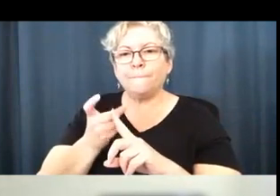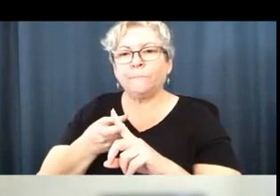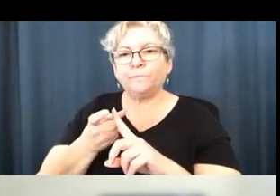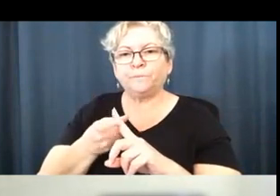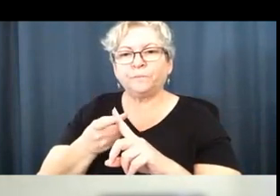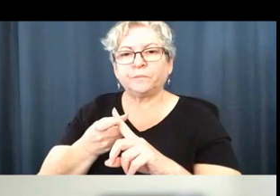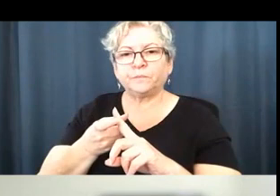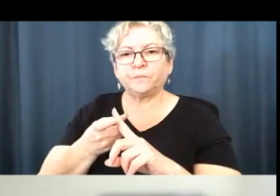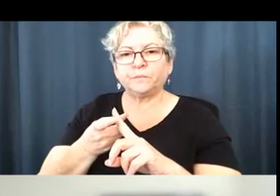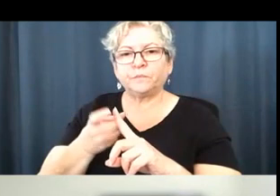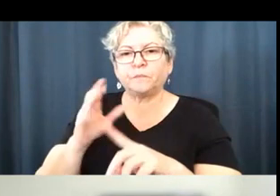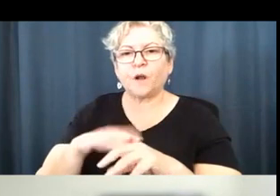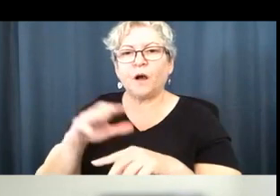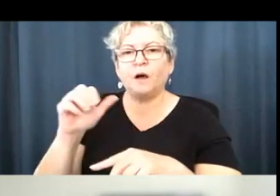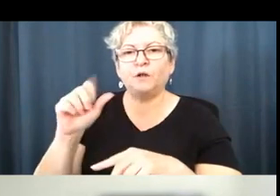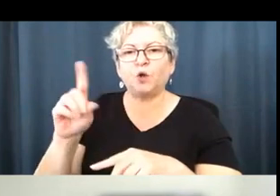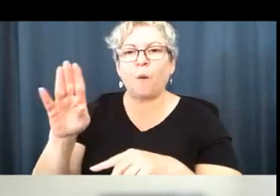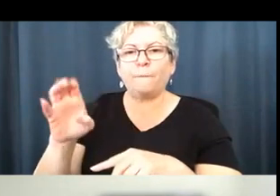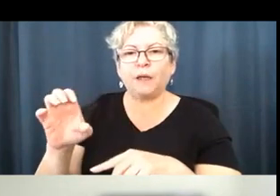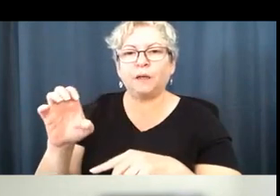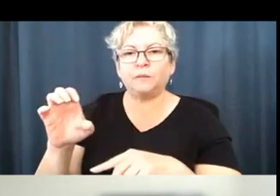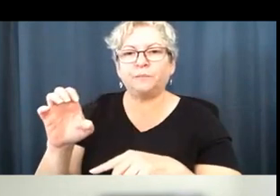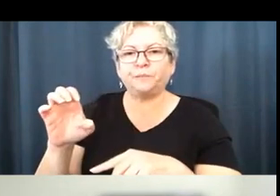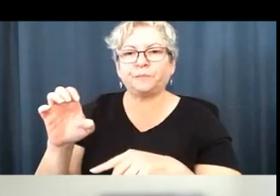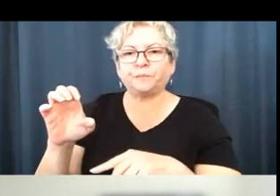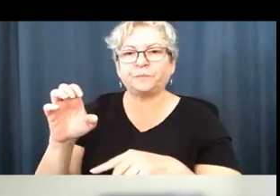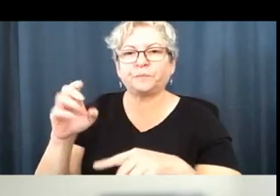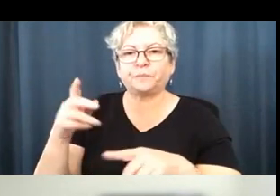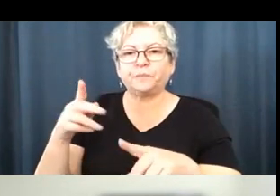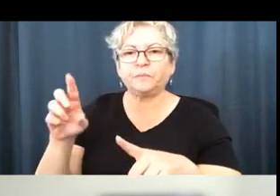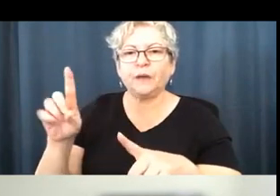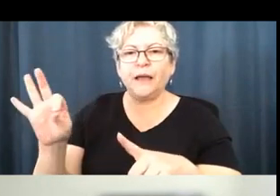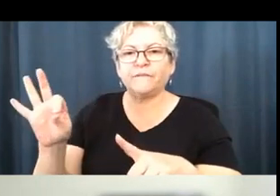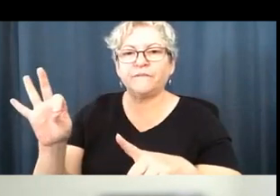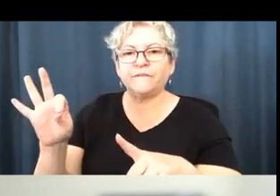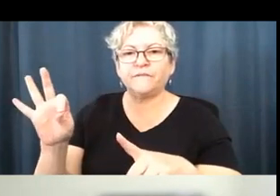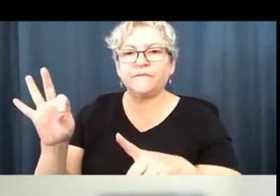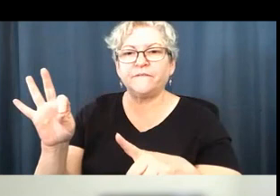on Adobe Acrobat for PDFs and it often tells me that my headers are incorrect.